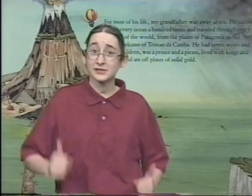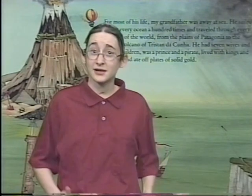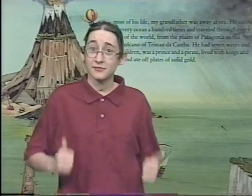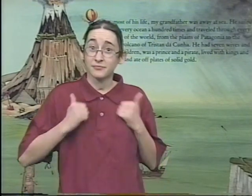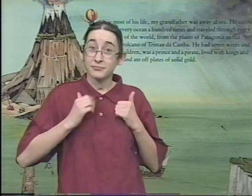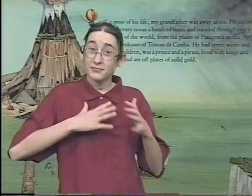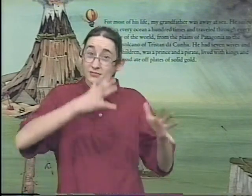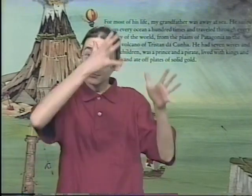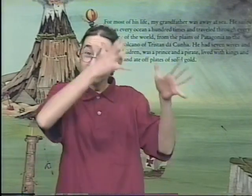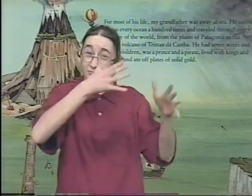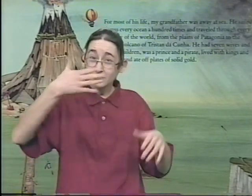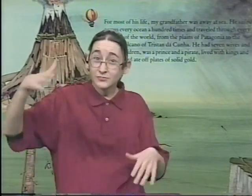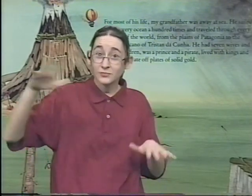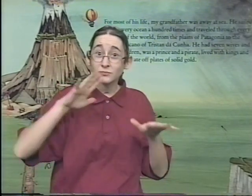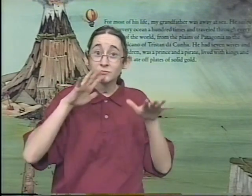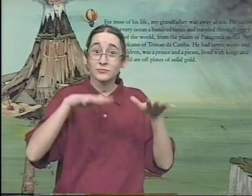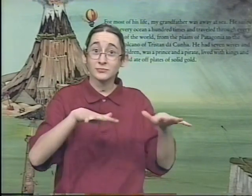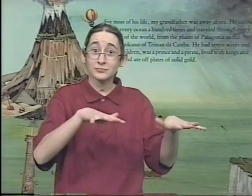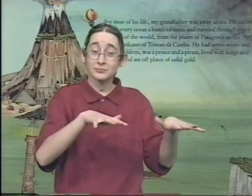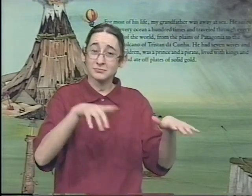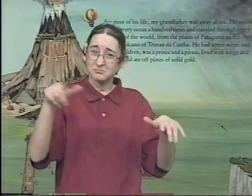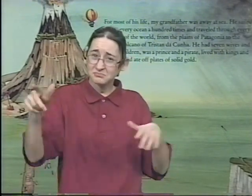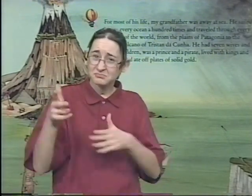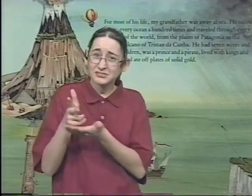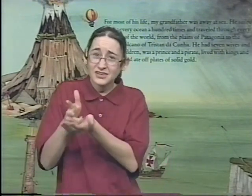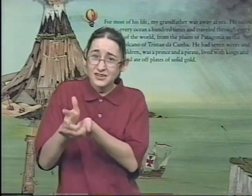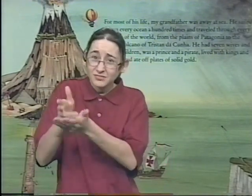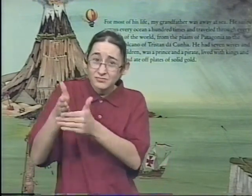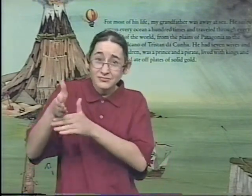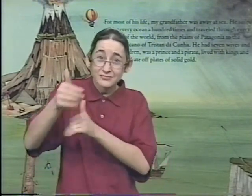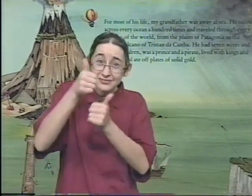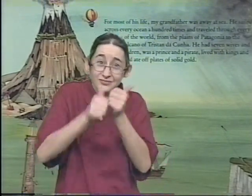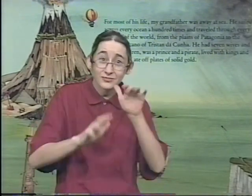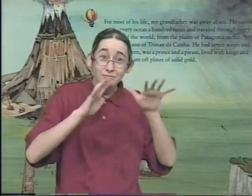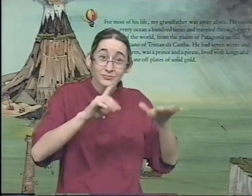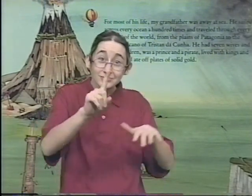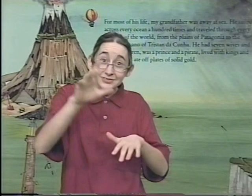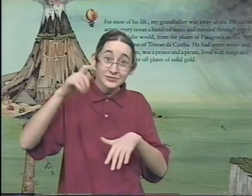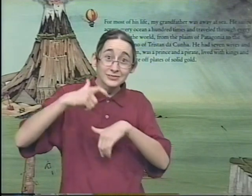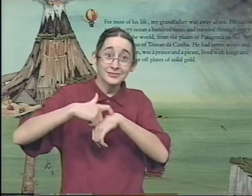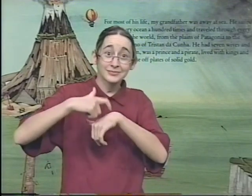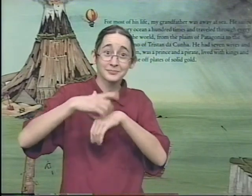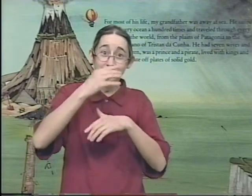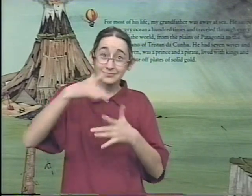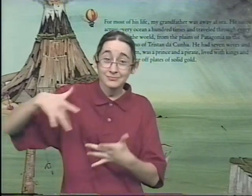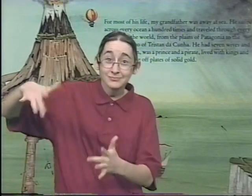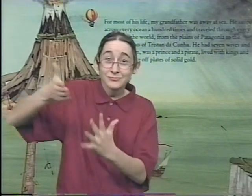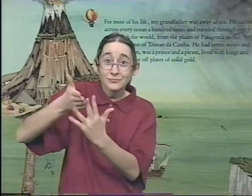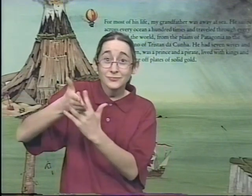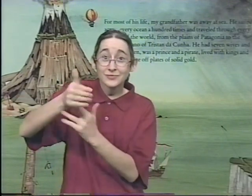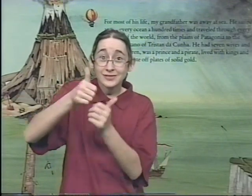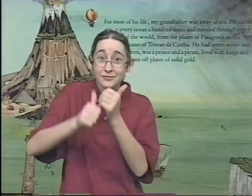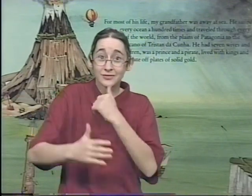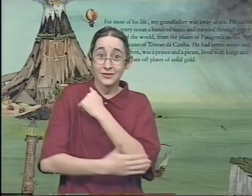For most of his life, my grandfather was away at sea. He sailed across every ocean a hundred times